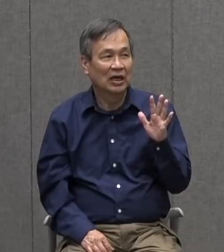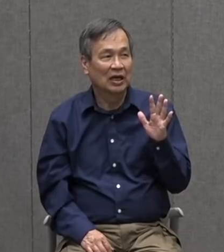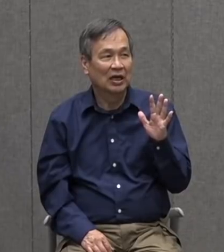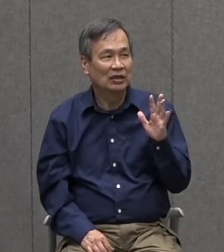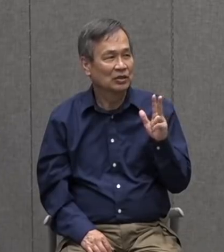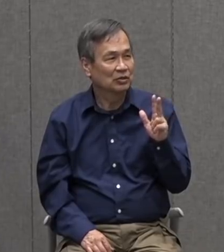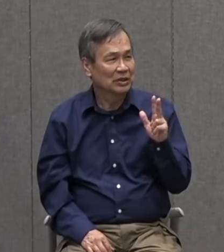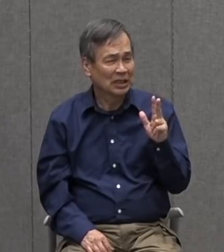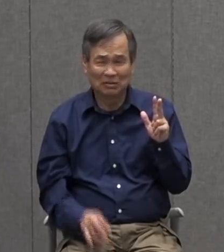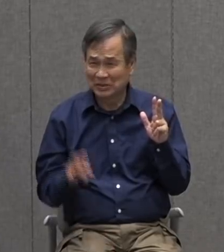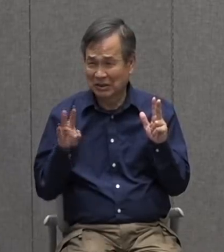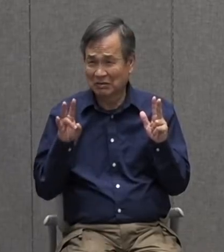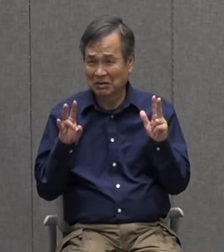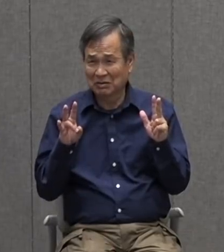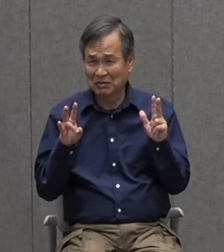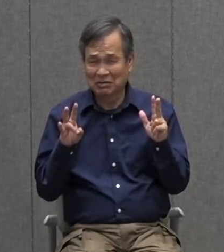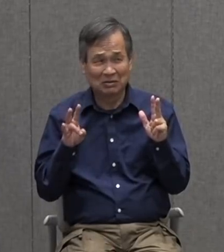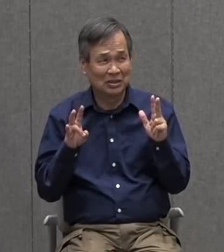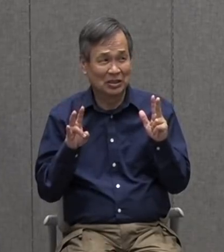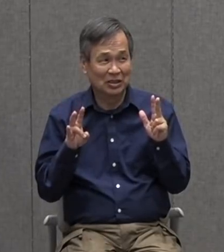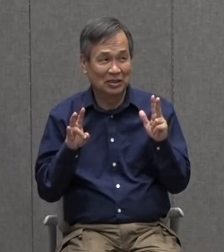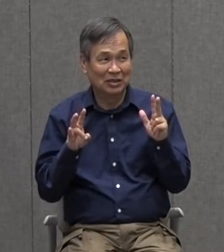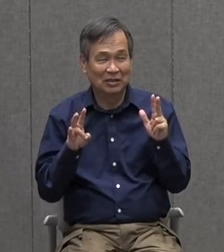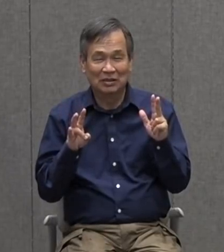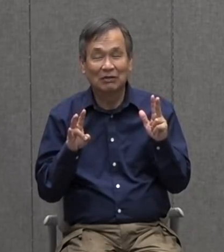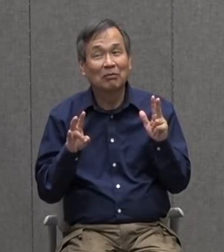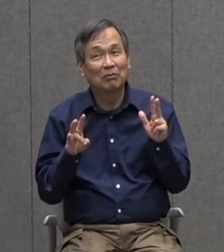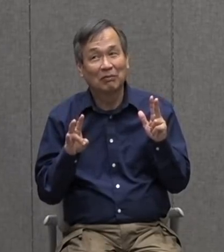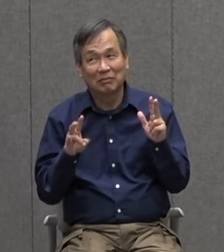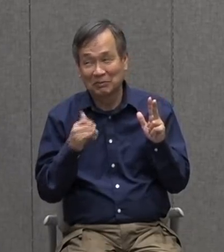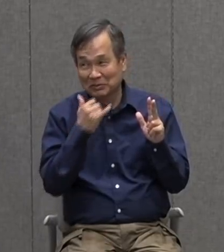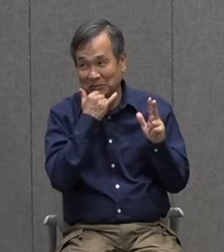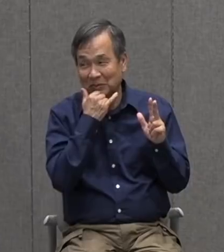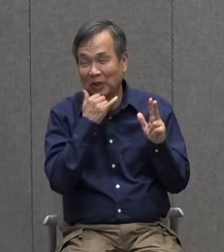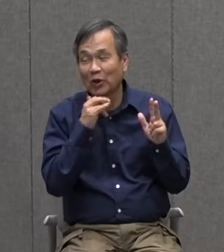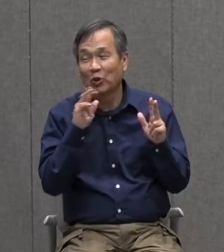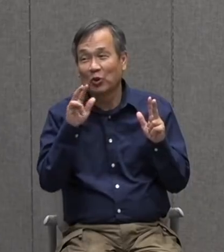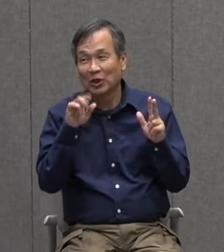Ah, three times nine, think I see, I love my friend